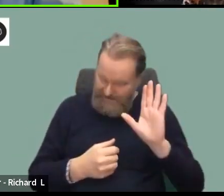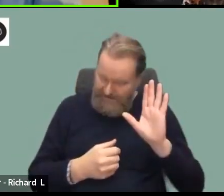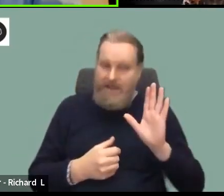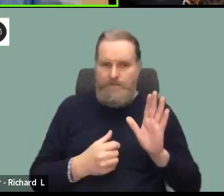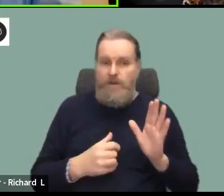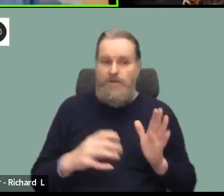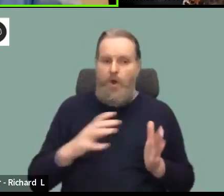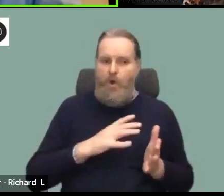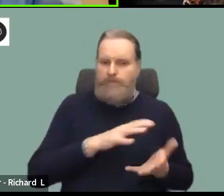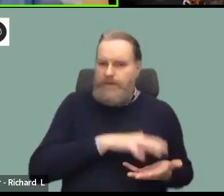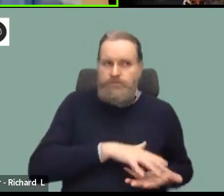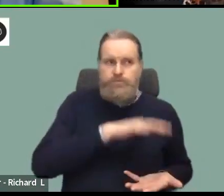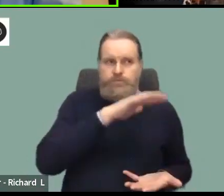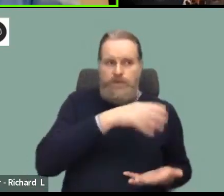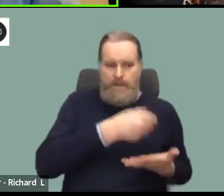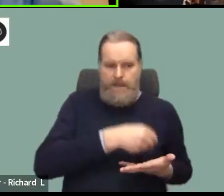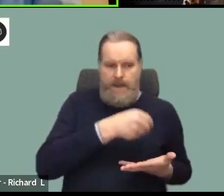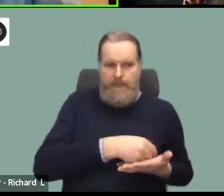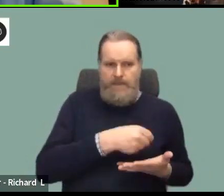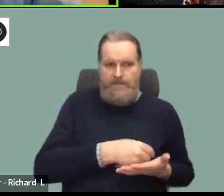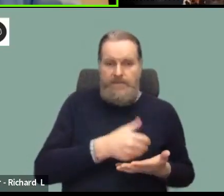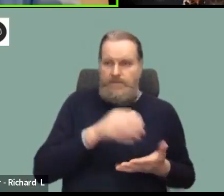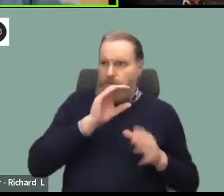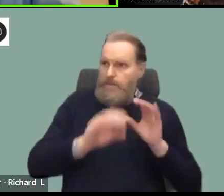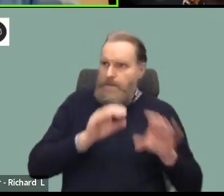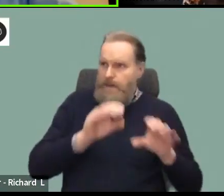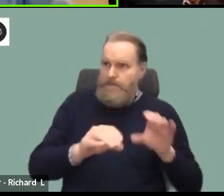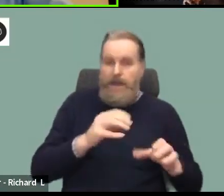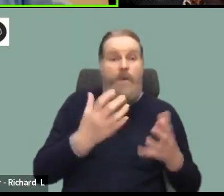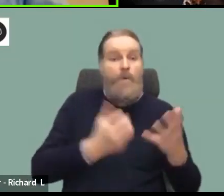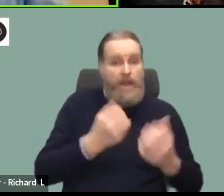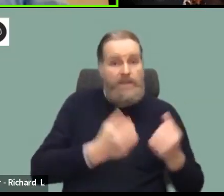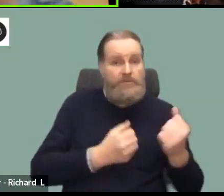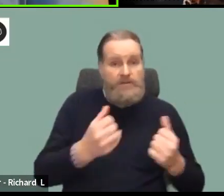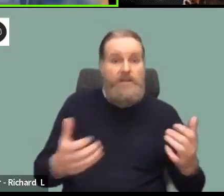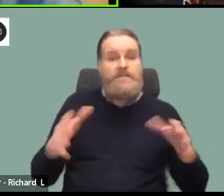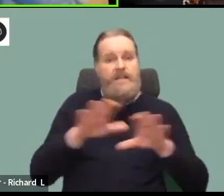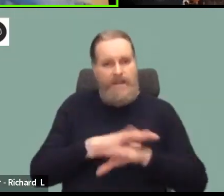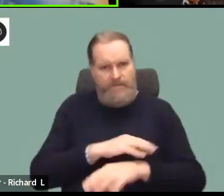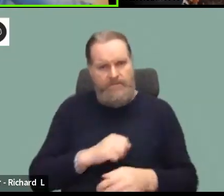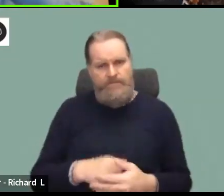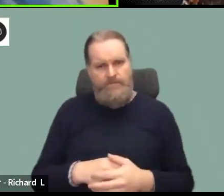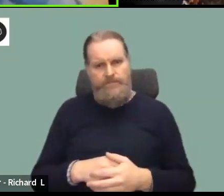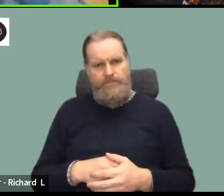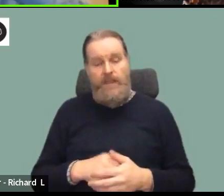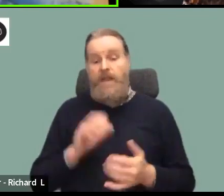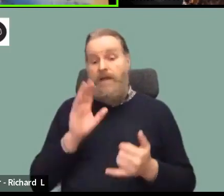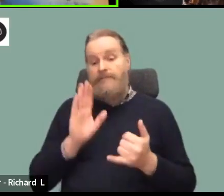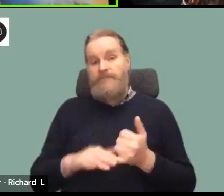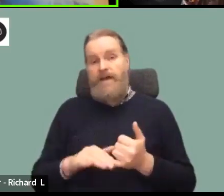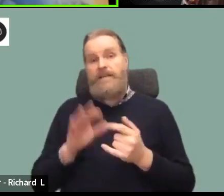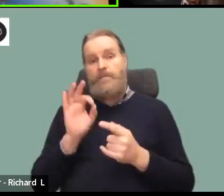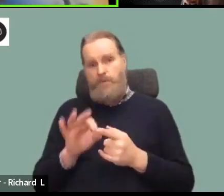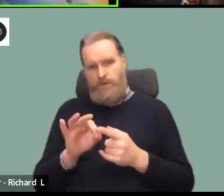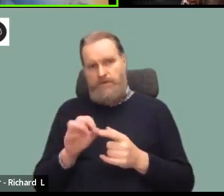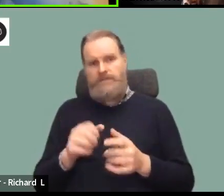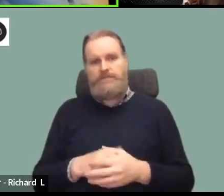there they will have already seen that the they will have already seen that the Union has made a flying stop and the pressure is already building, and on the government, so. So the final point on Friday is